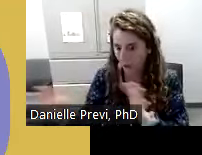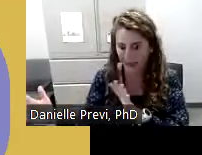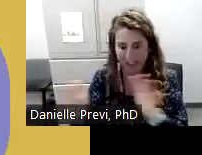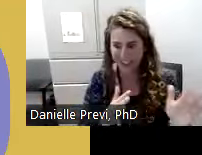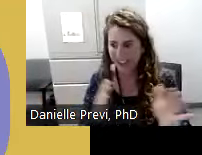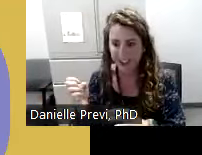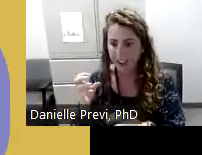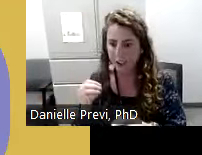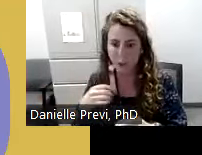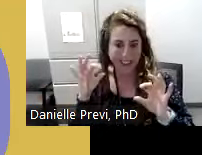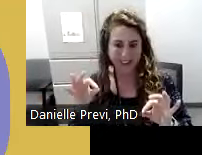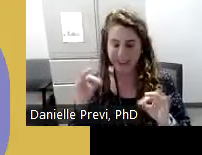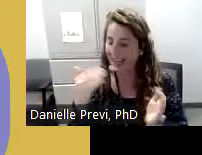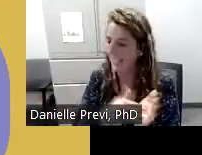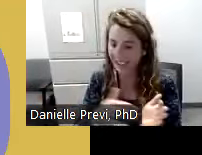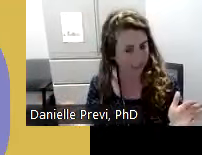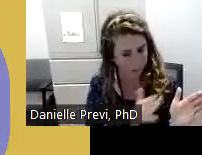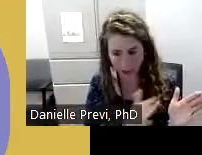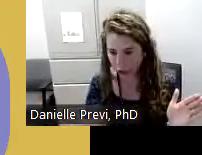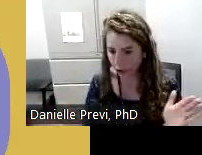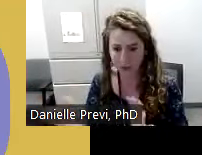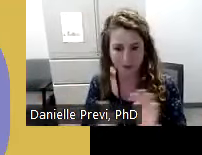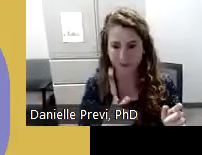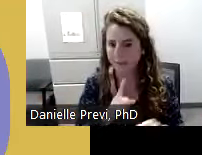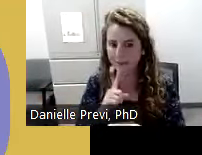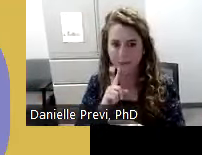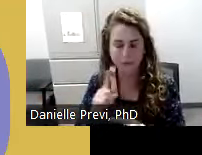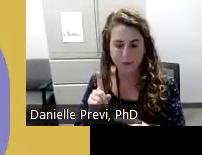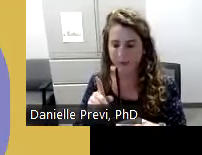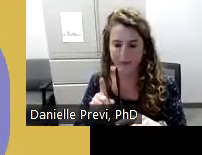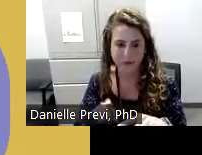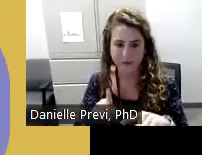against cochlear implants, I've seen both sides of the coin. Again, it is a spectrum